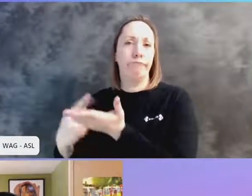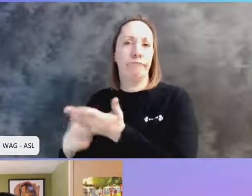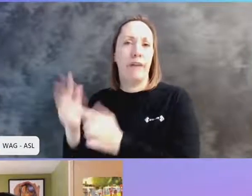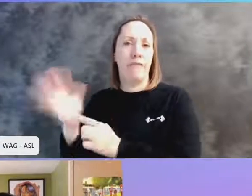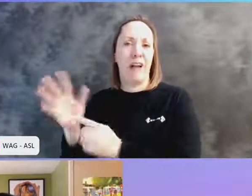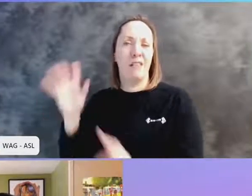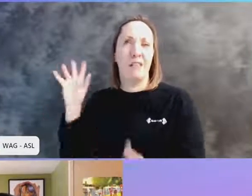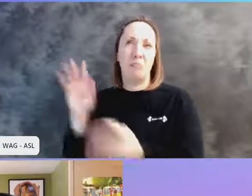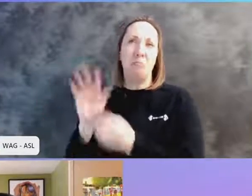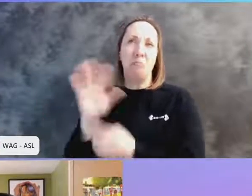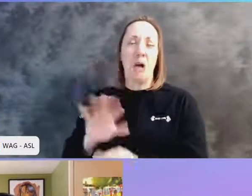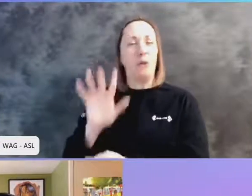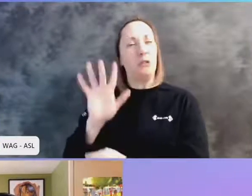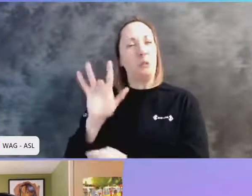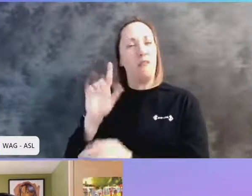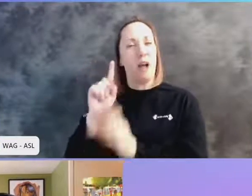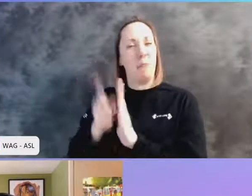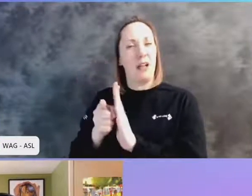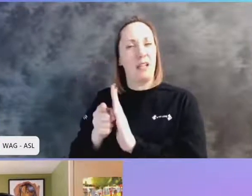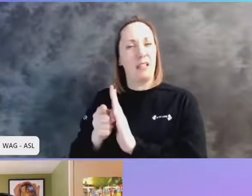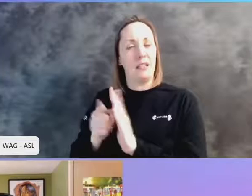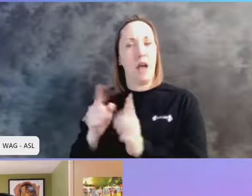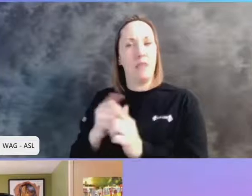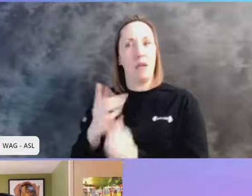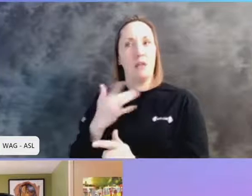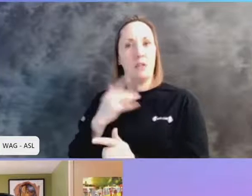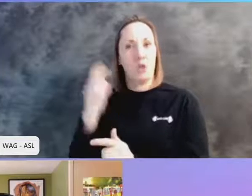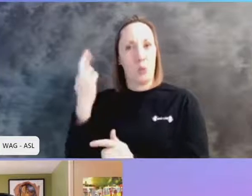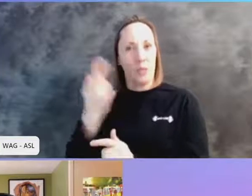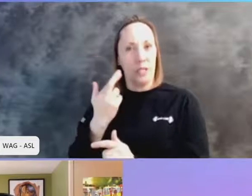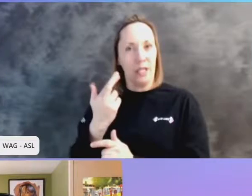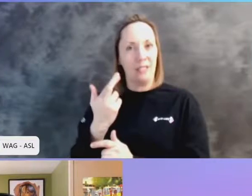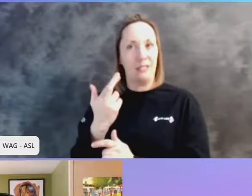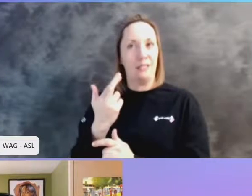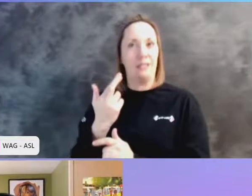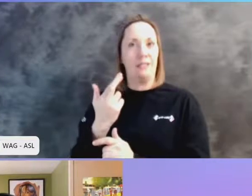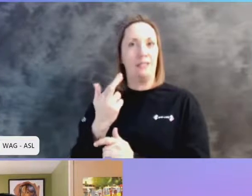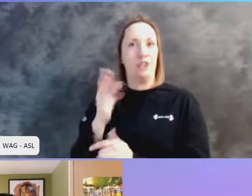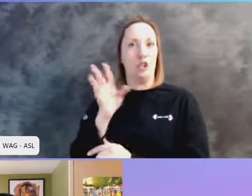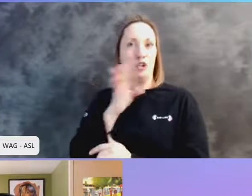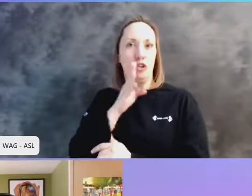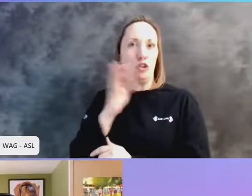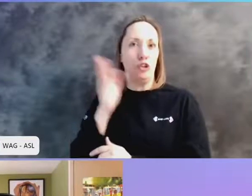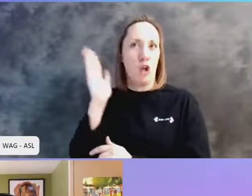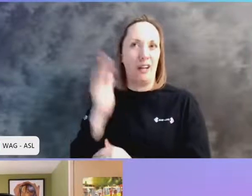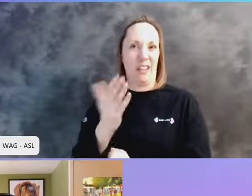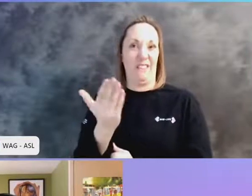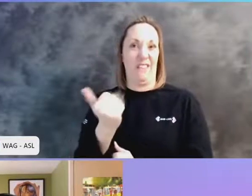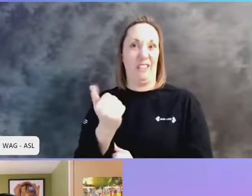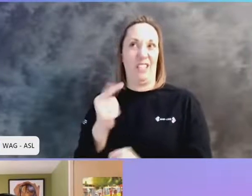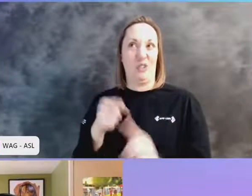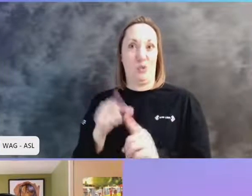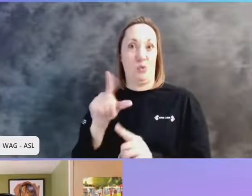then I'm going to have them do this exercise for 15, and then brief for another 5 after that, the whole thing will be 25 ish minutes or so. Then you